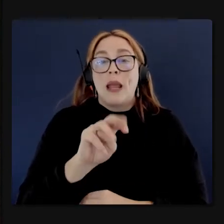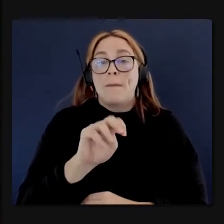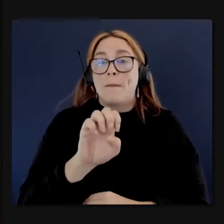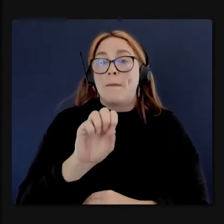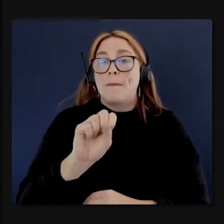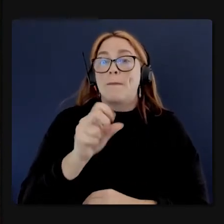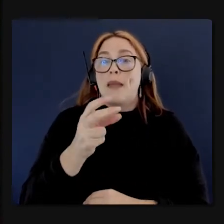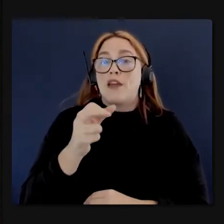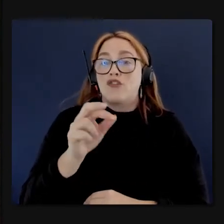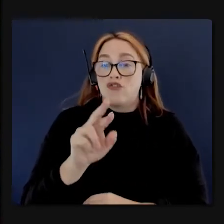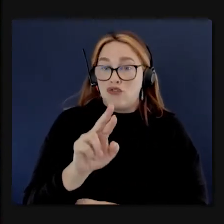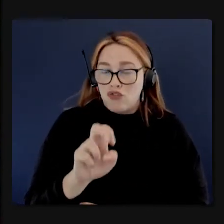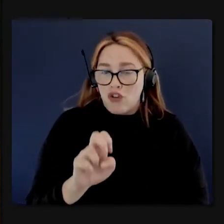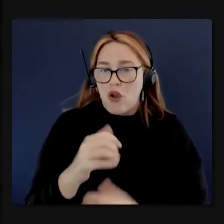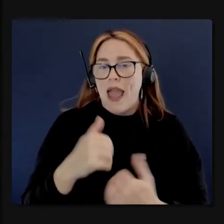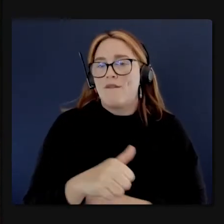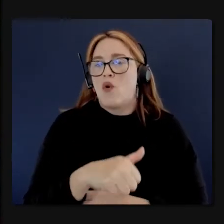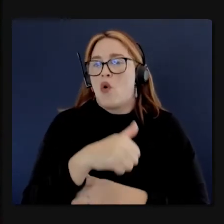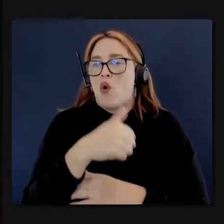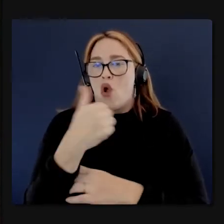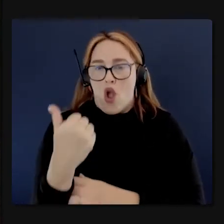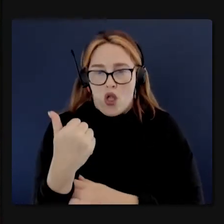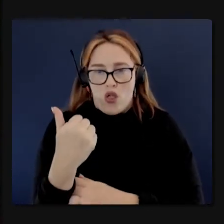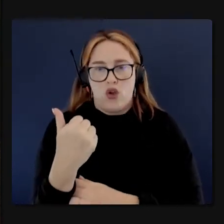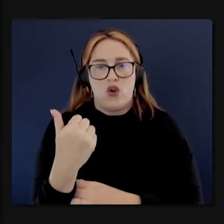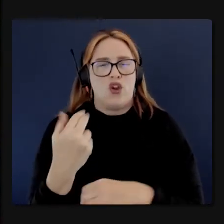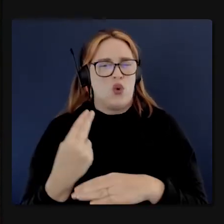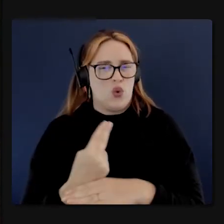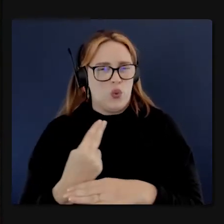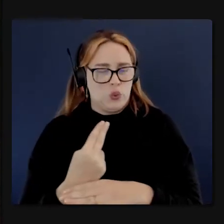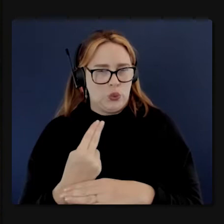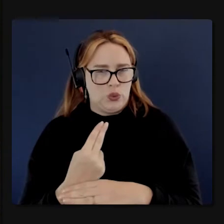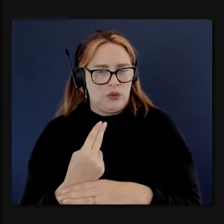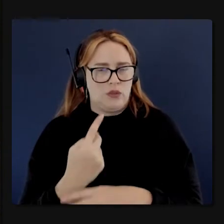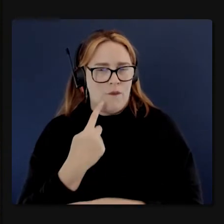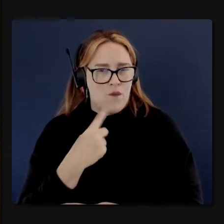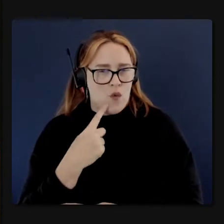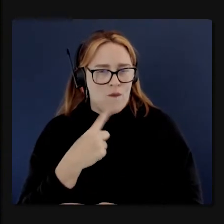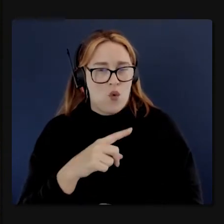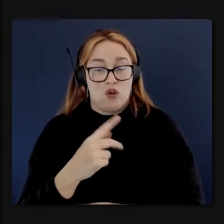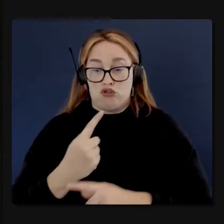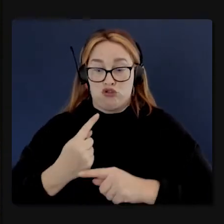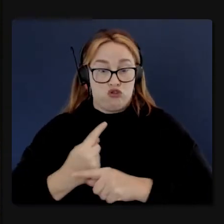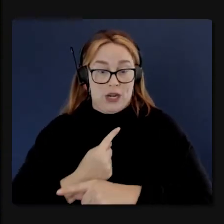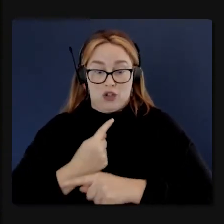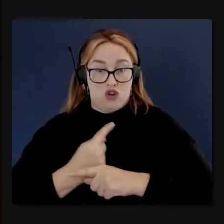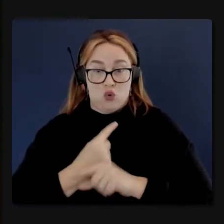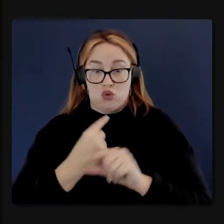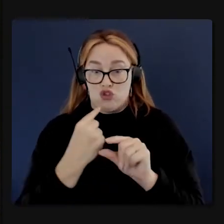The remeshing also has a lot of other interesting use cases such as producing collision geometry,